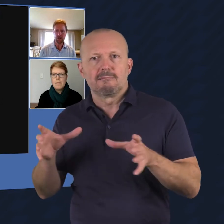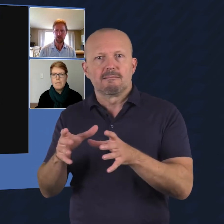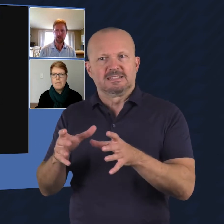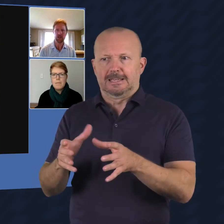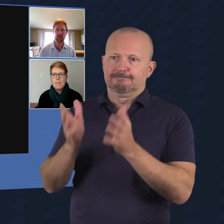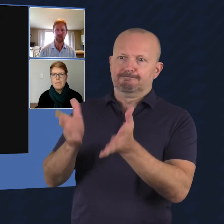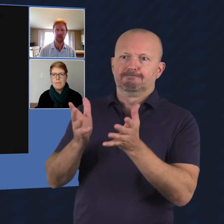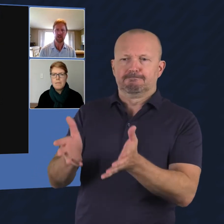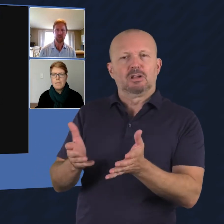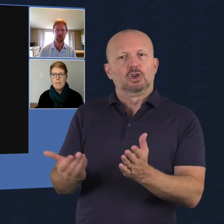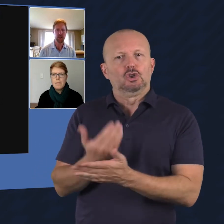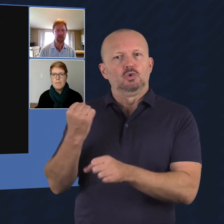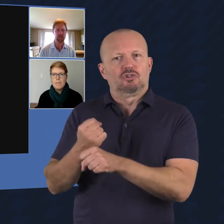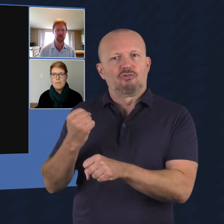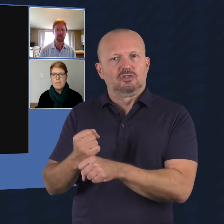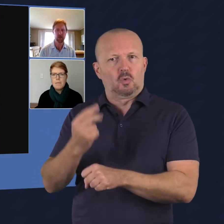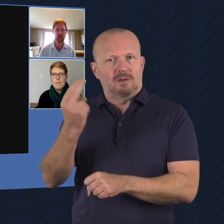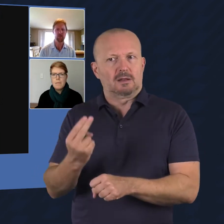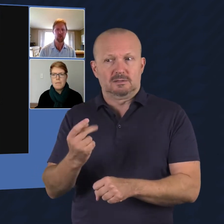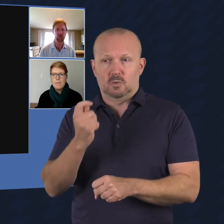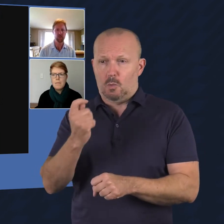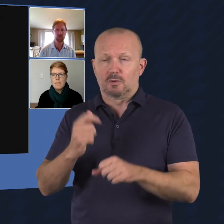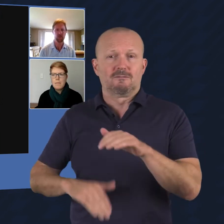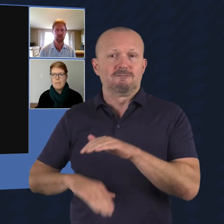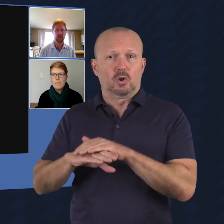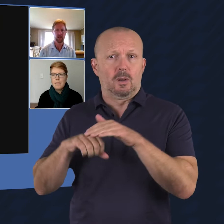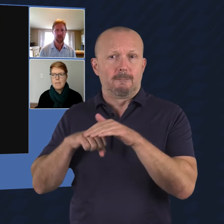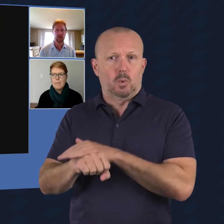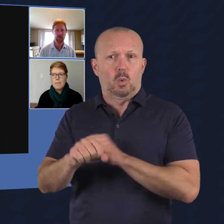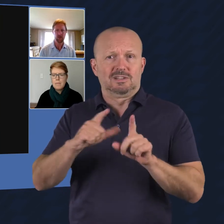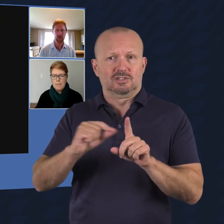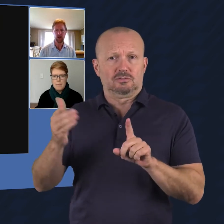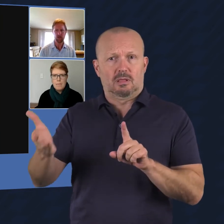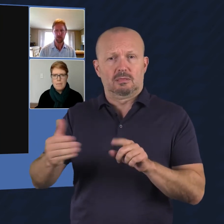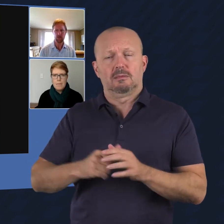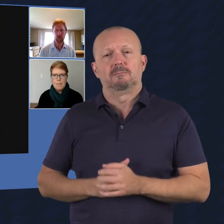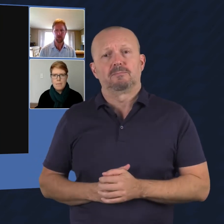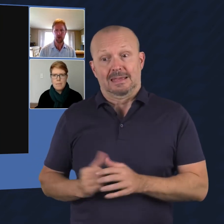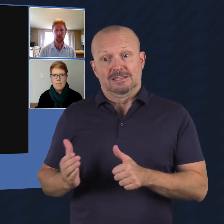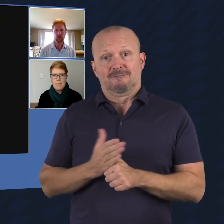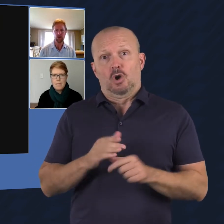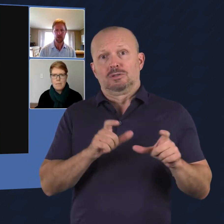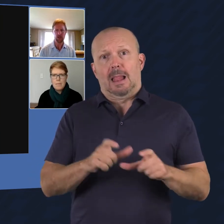new generations of artists whose practices fully borne digital. His first albums were composed using